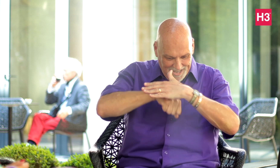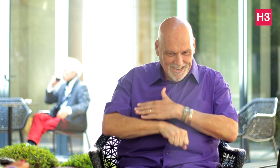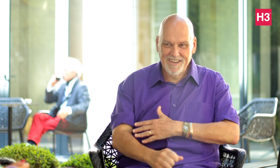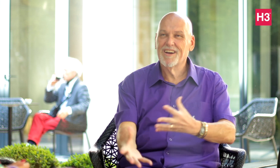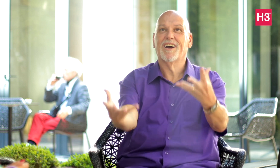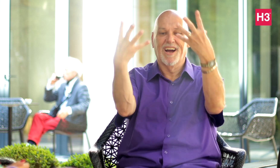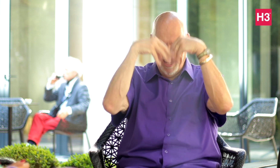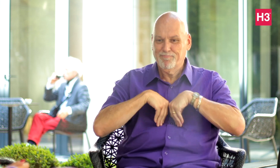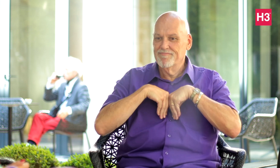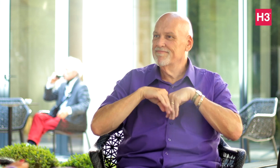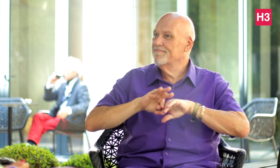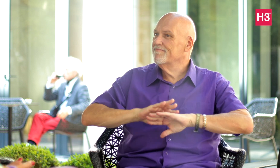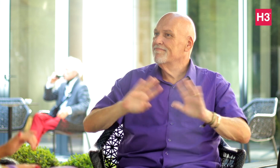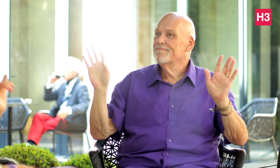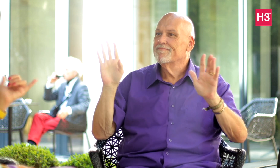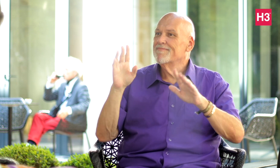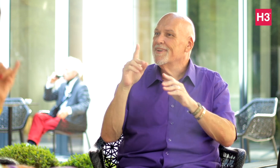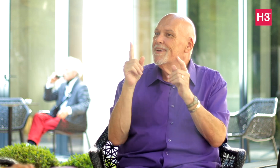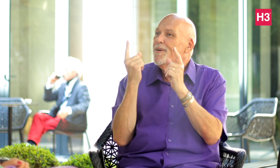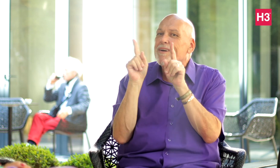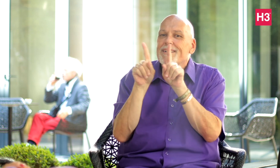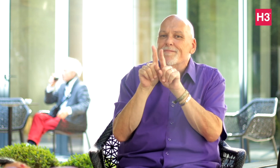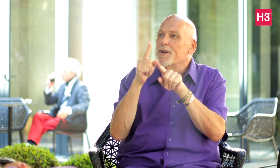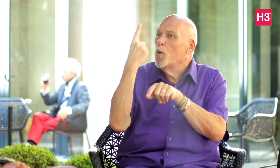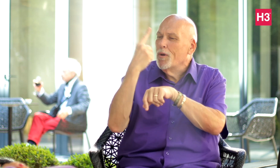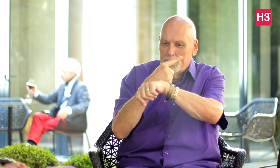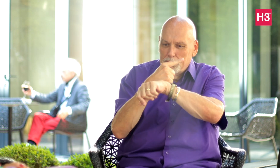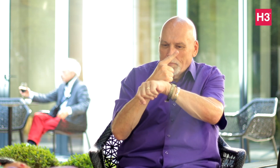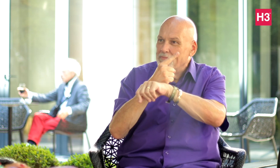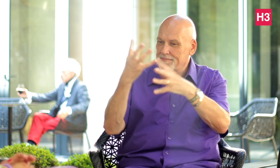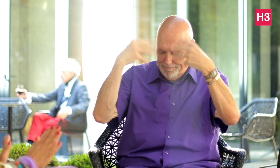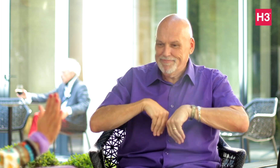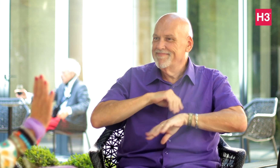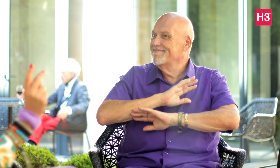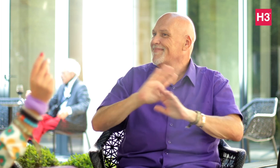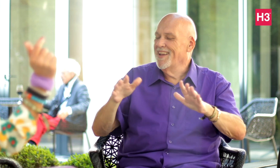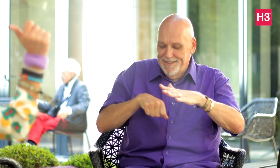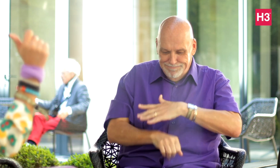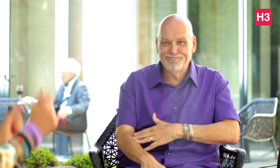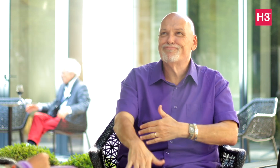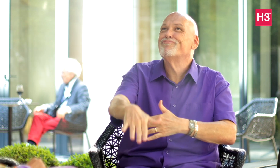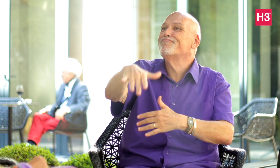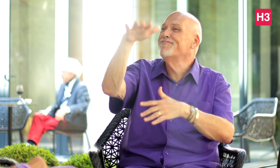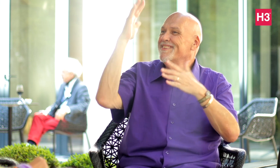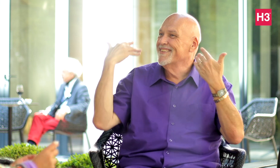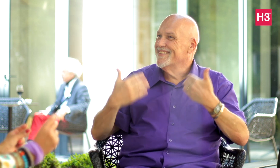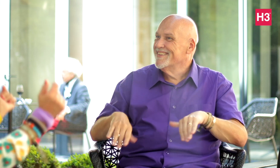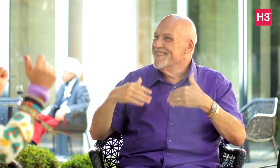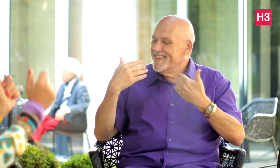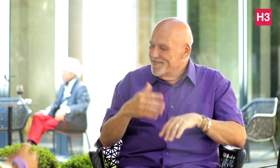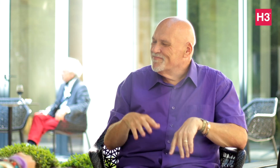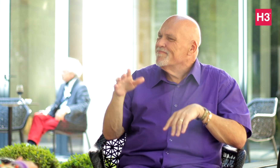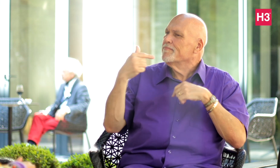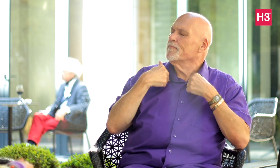Yes, you truly became an actress the moment you were born!